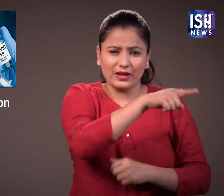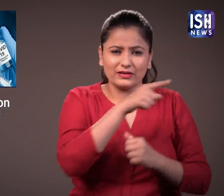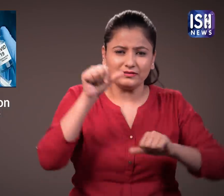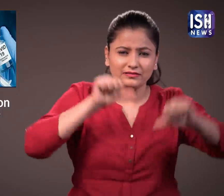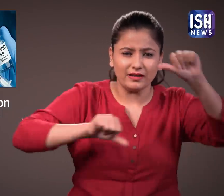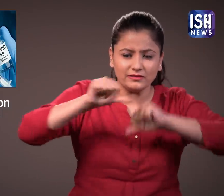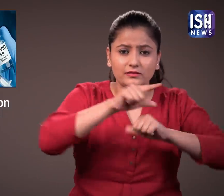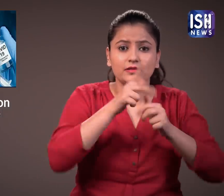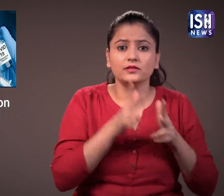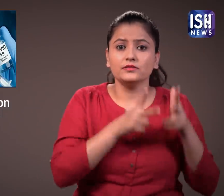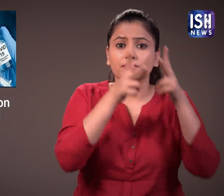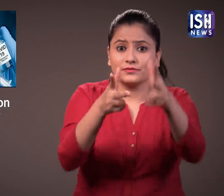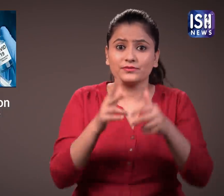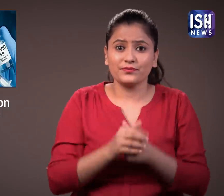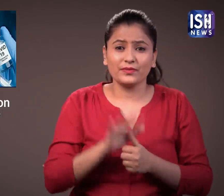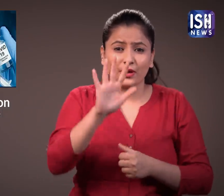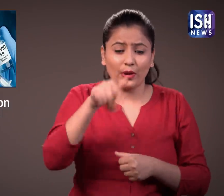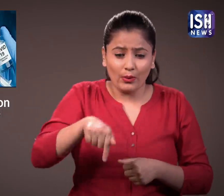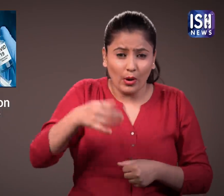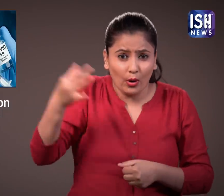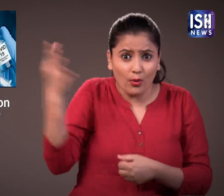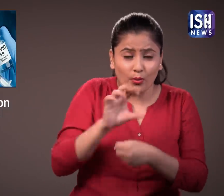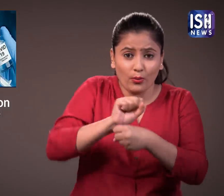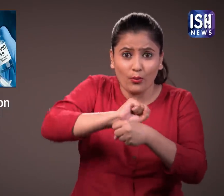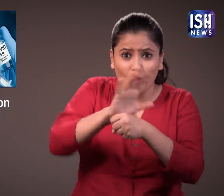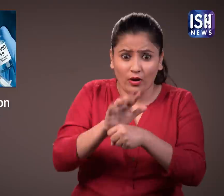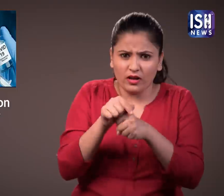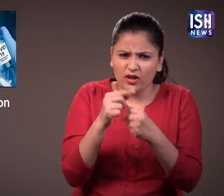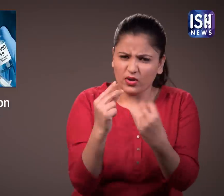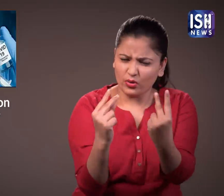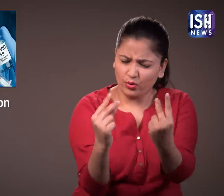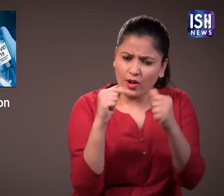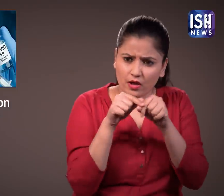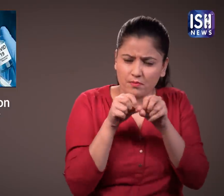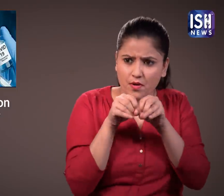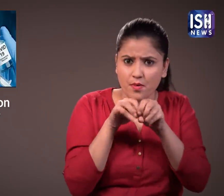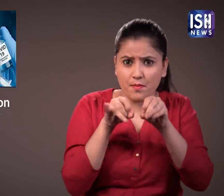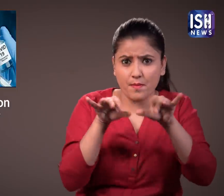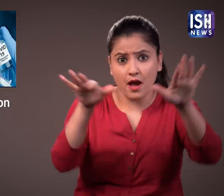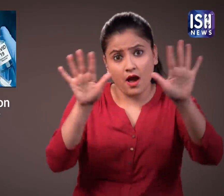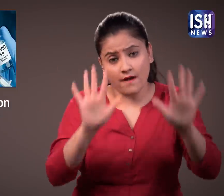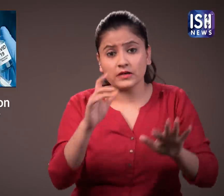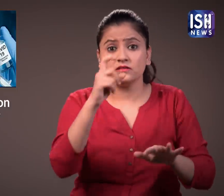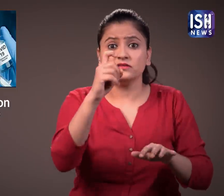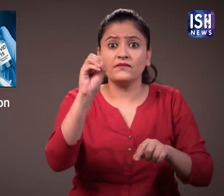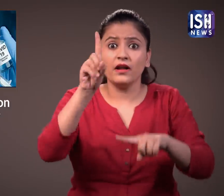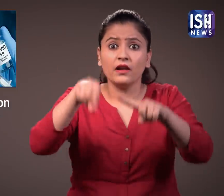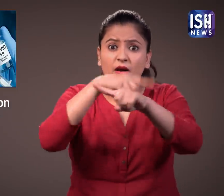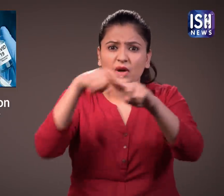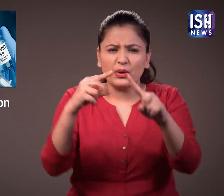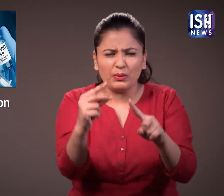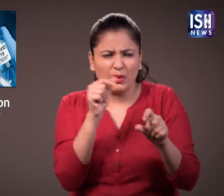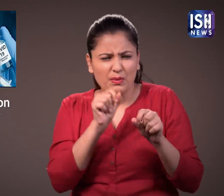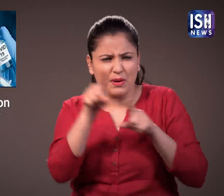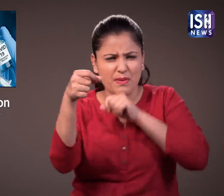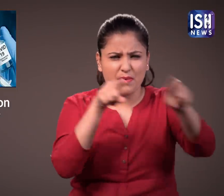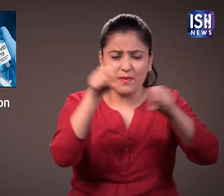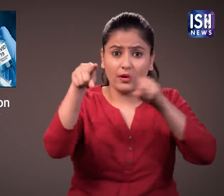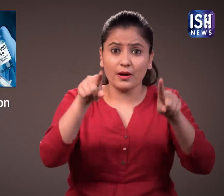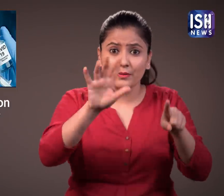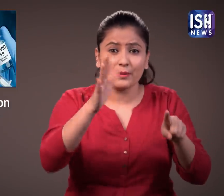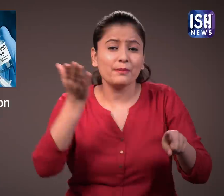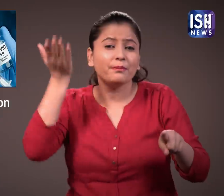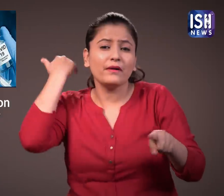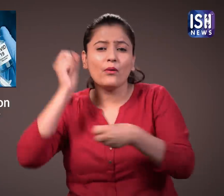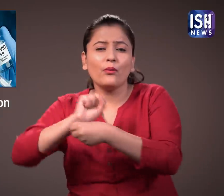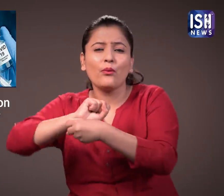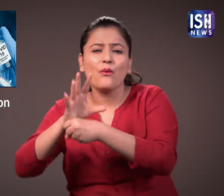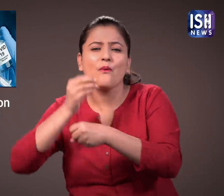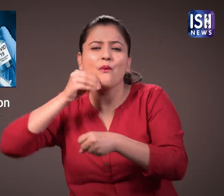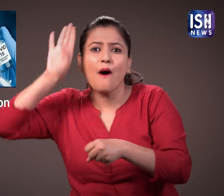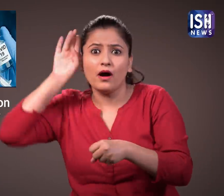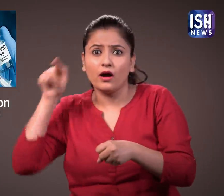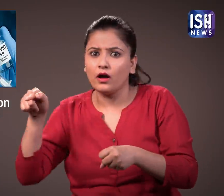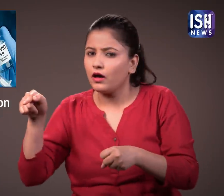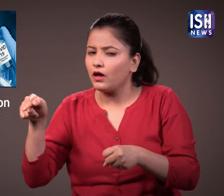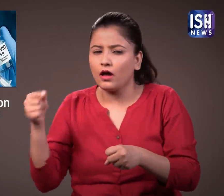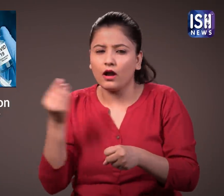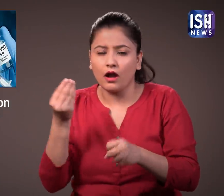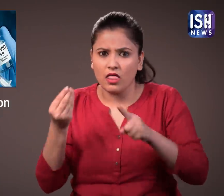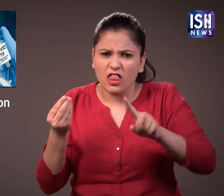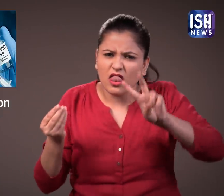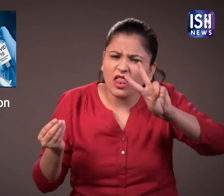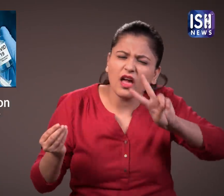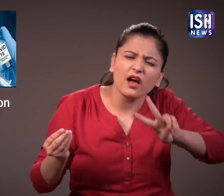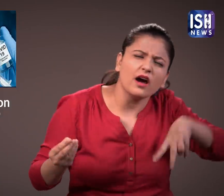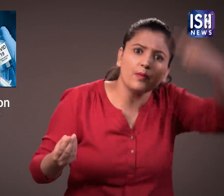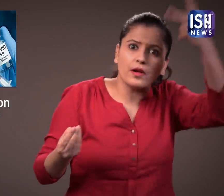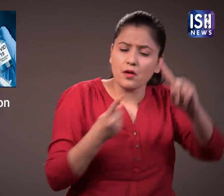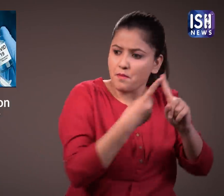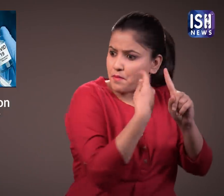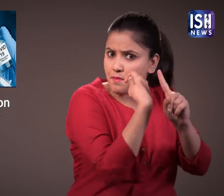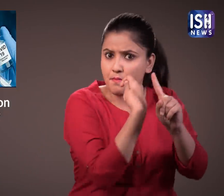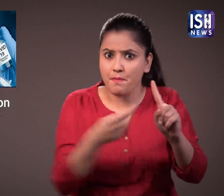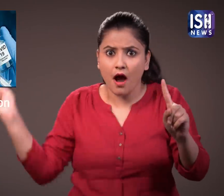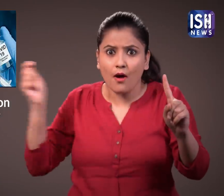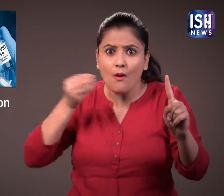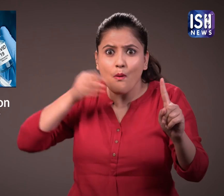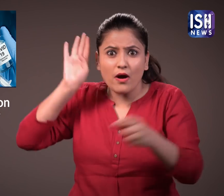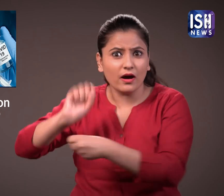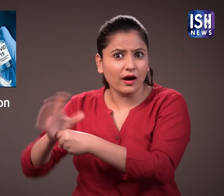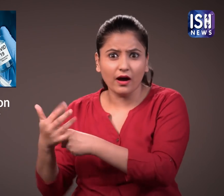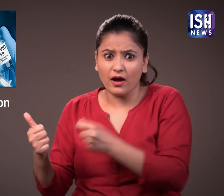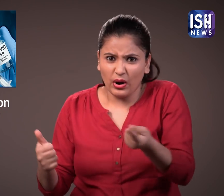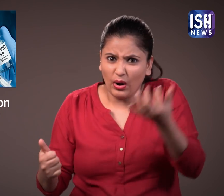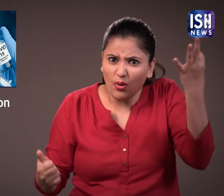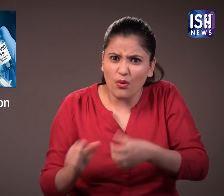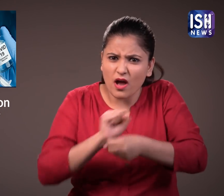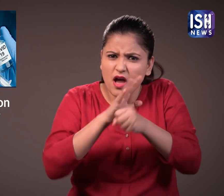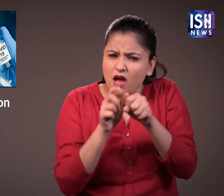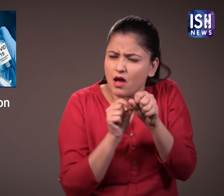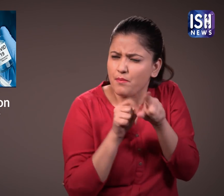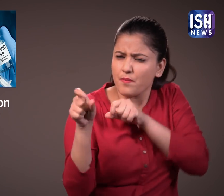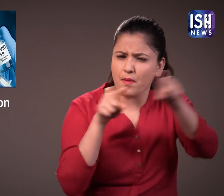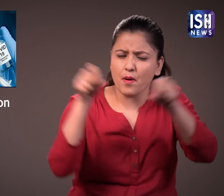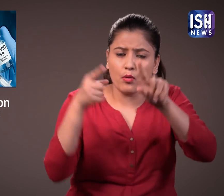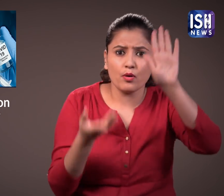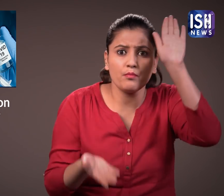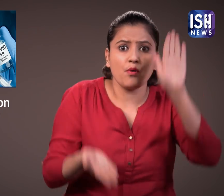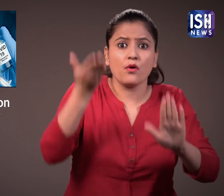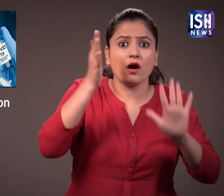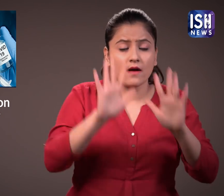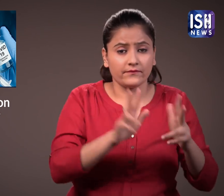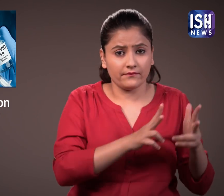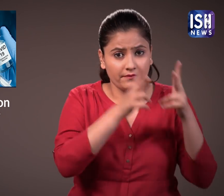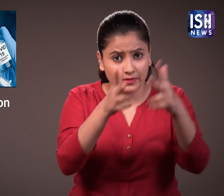However, studies have suggested that the new COVID virus is 70% more transmissible than the old virus.